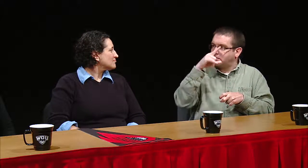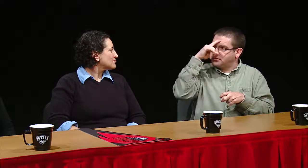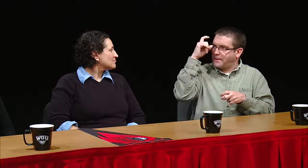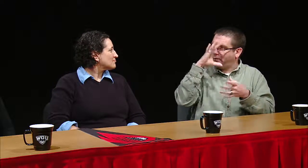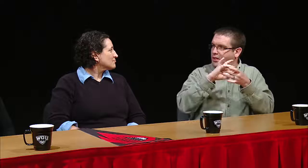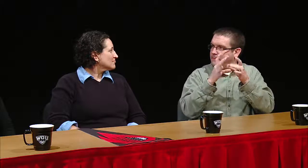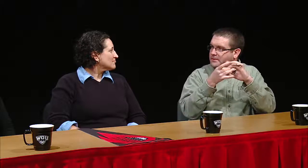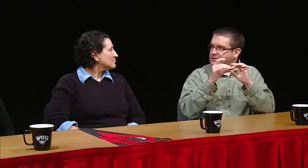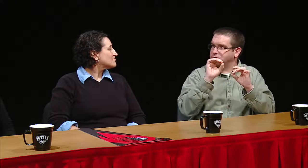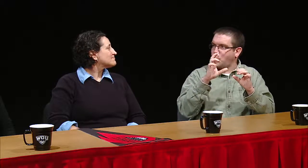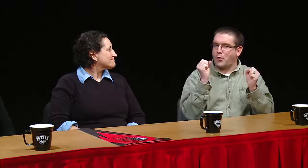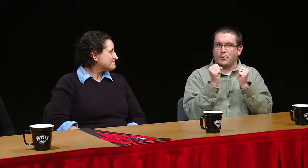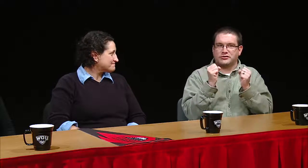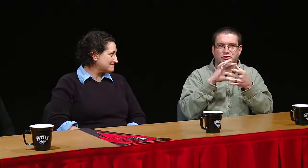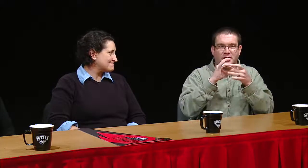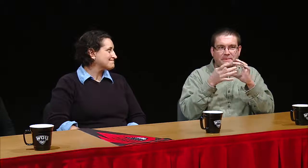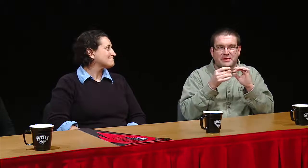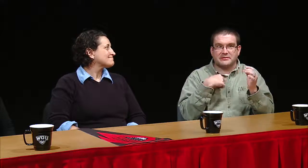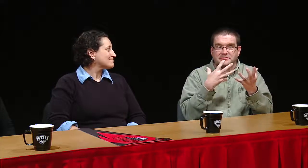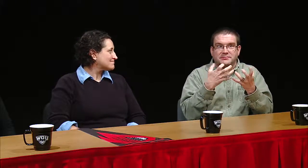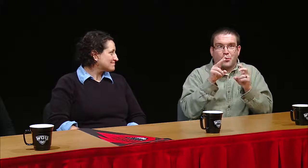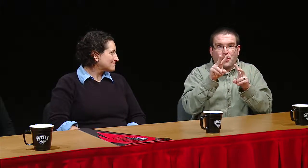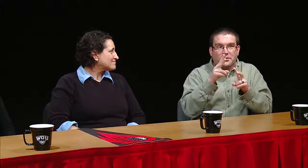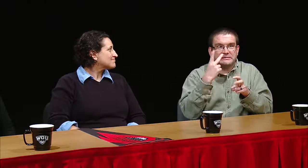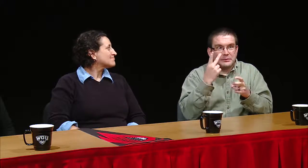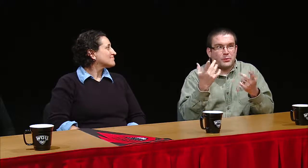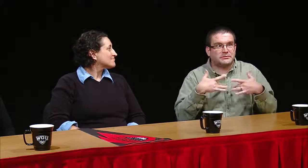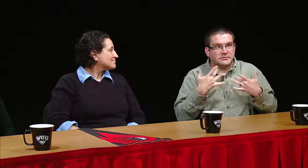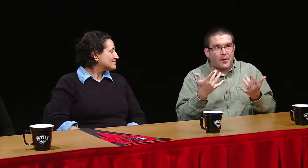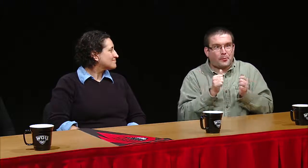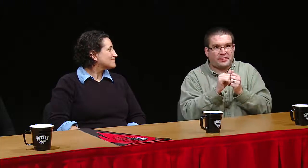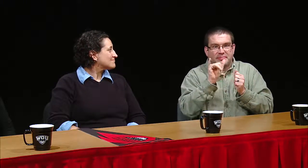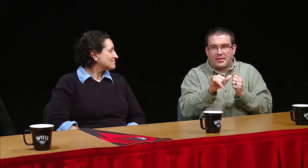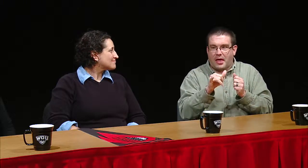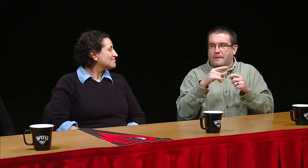I remember one day I got an email about this video that was being used.